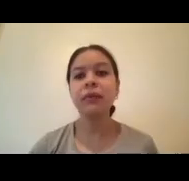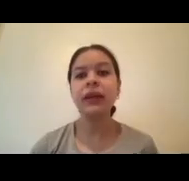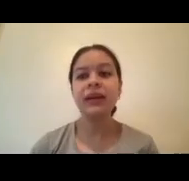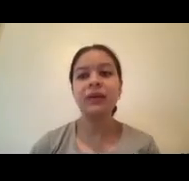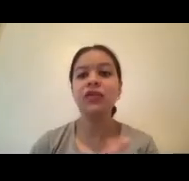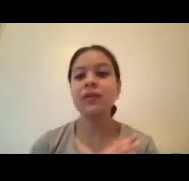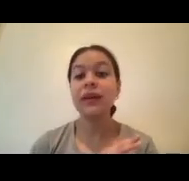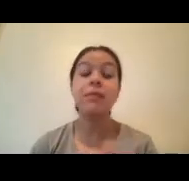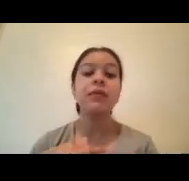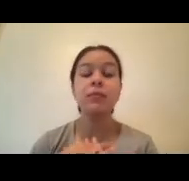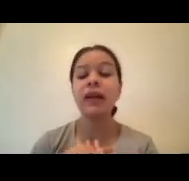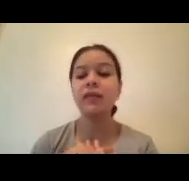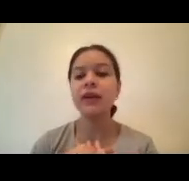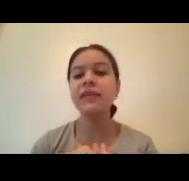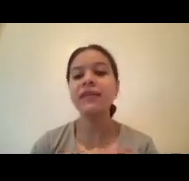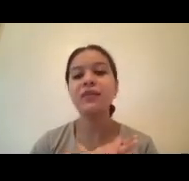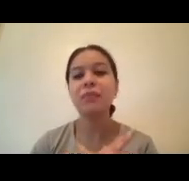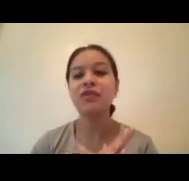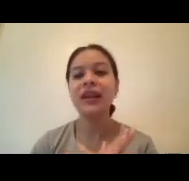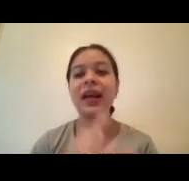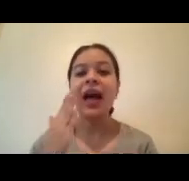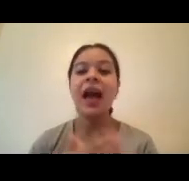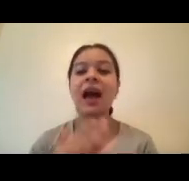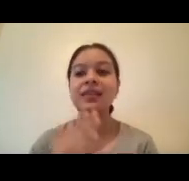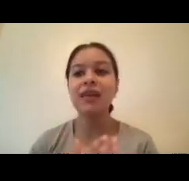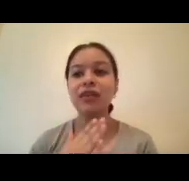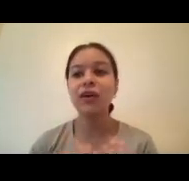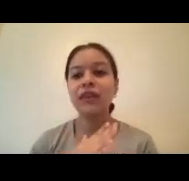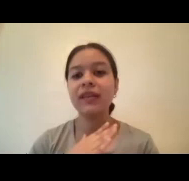me it was like for my experience is very much like I had to have a lot of these